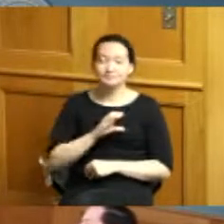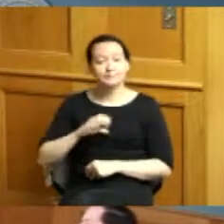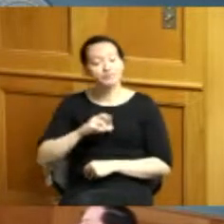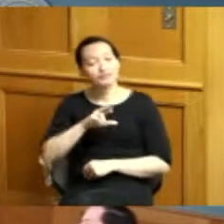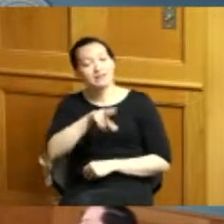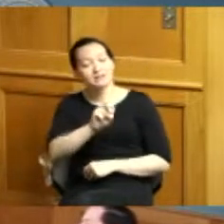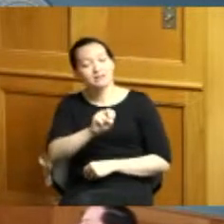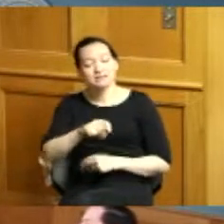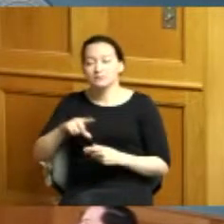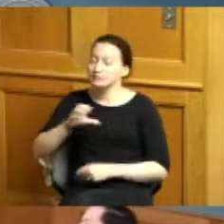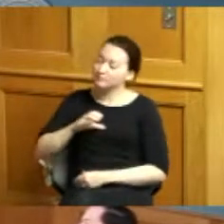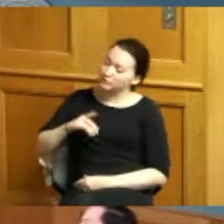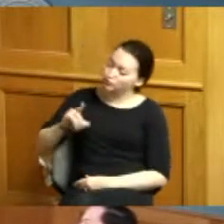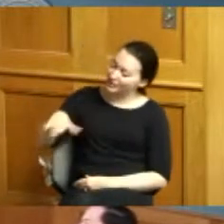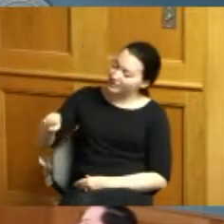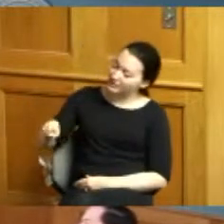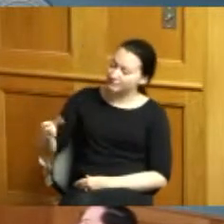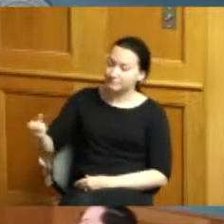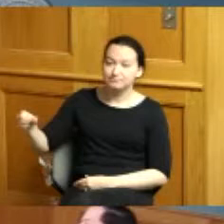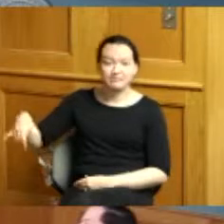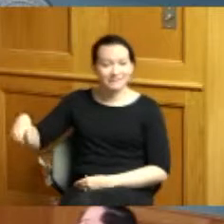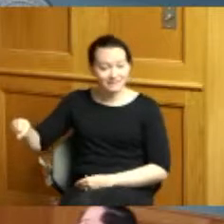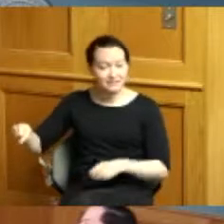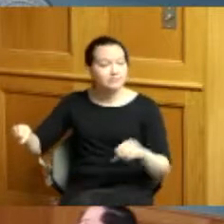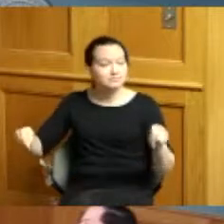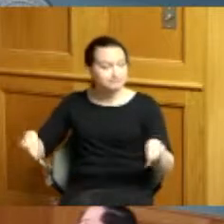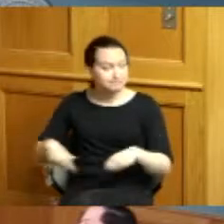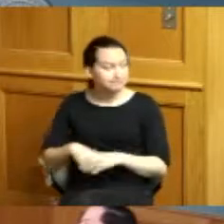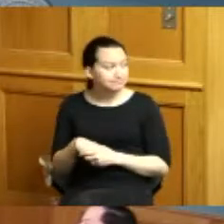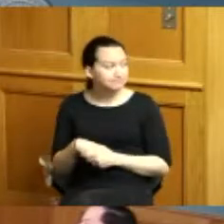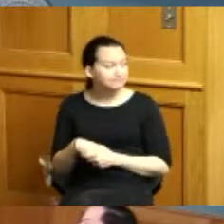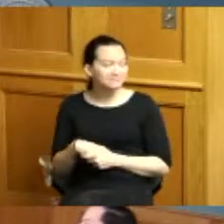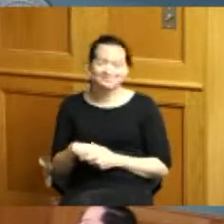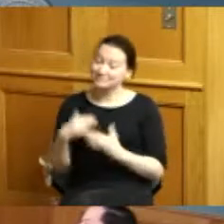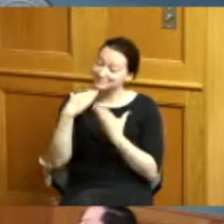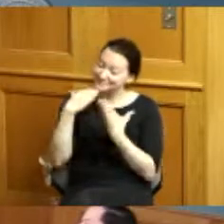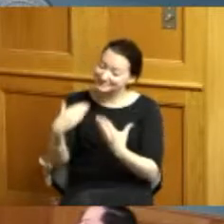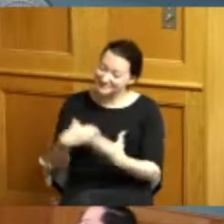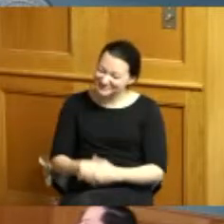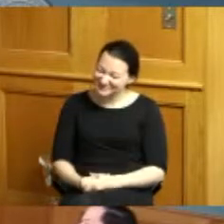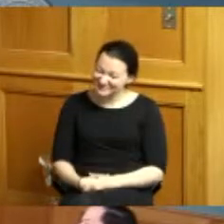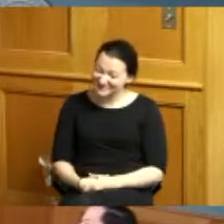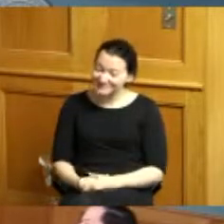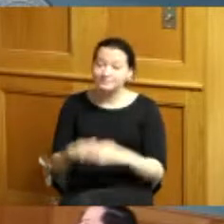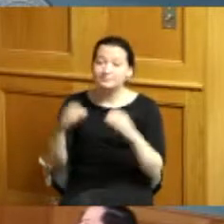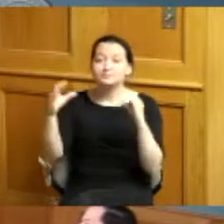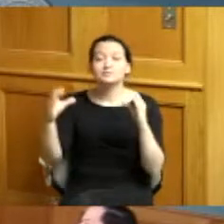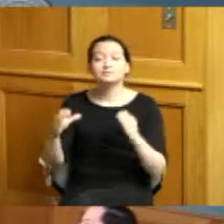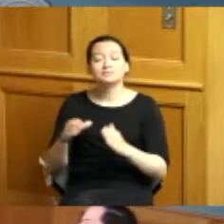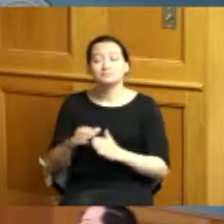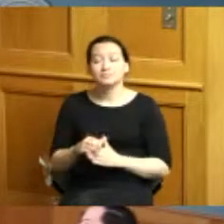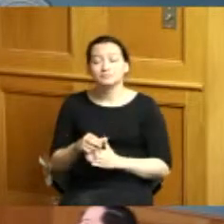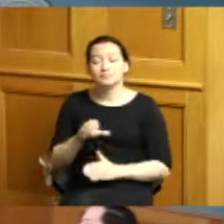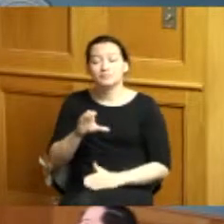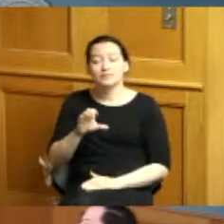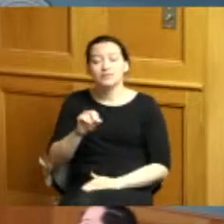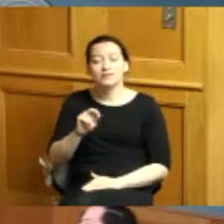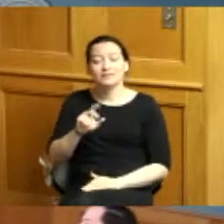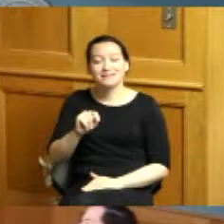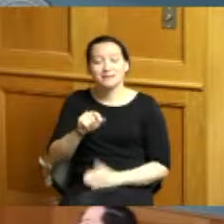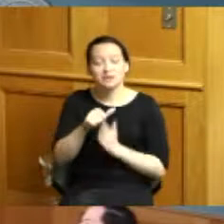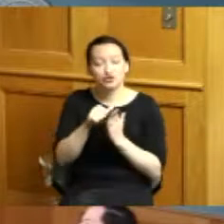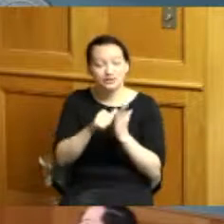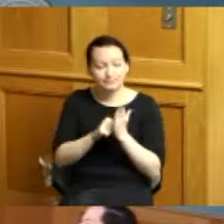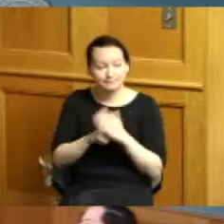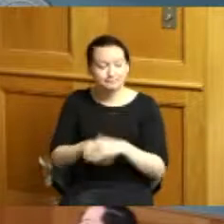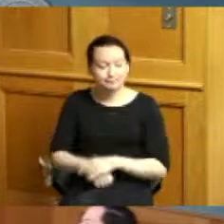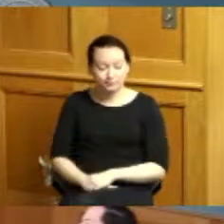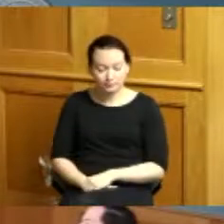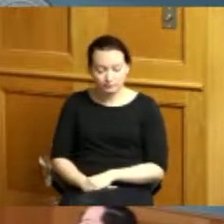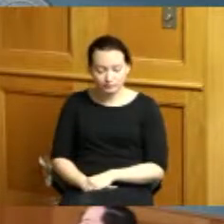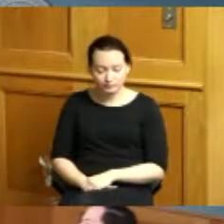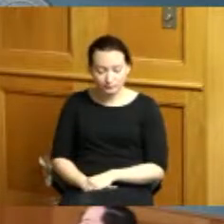yes Commissioner Driehaus yes thank you thank you we'll go to the consent agenda I've got one thing